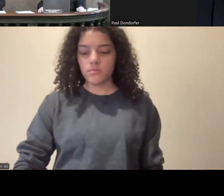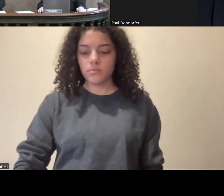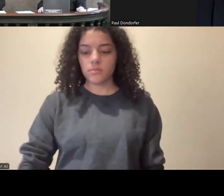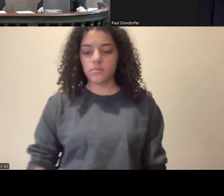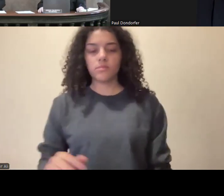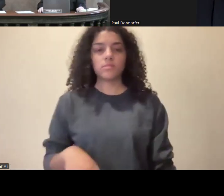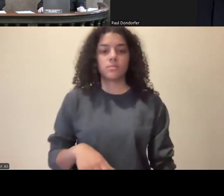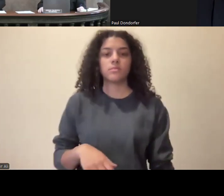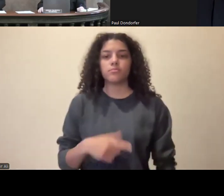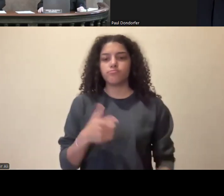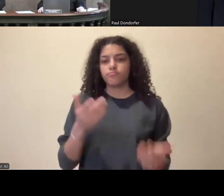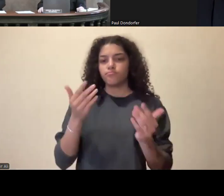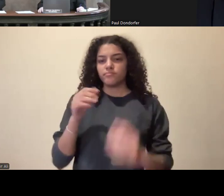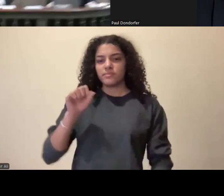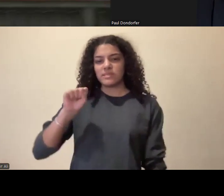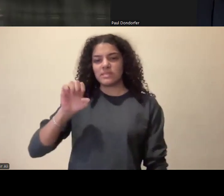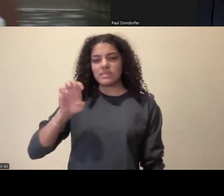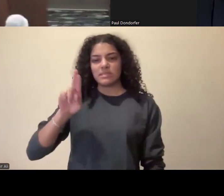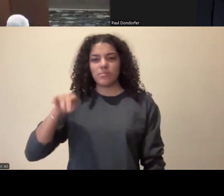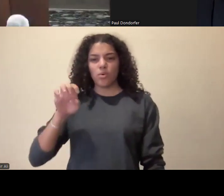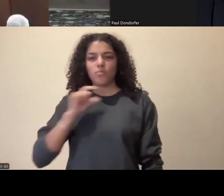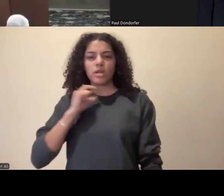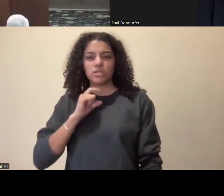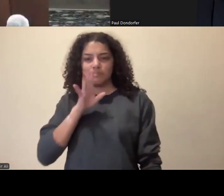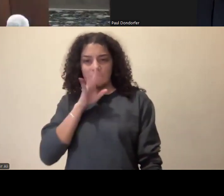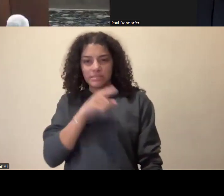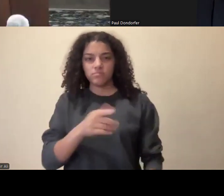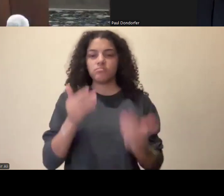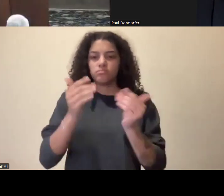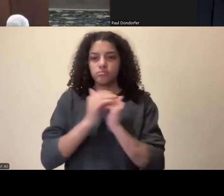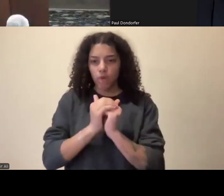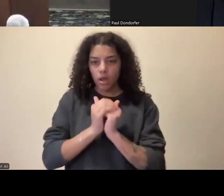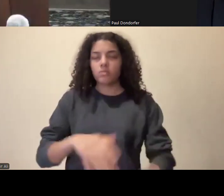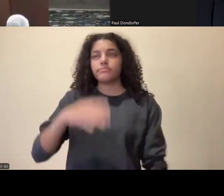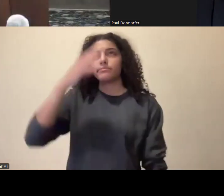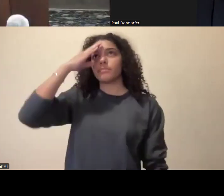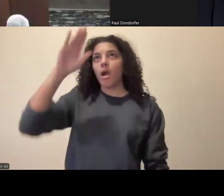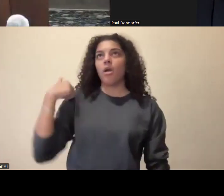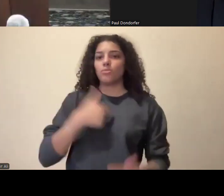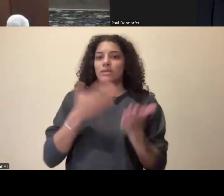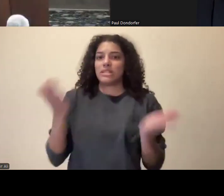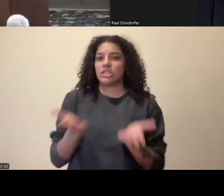And so let us pray Oh God we come to you on this evening with grand eloquent gratitude